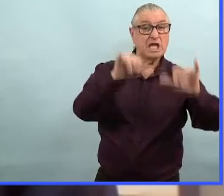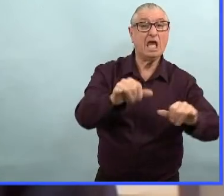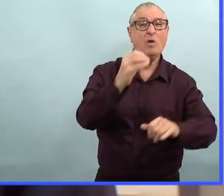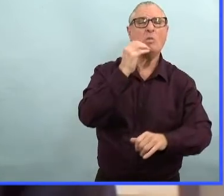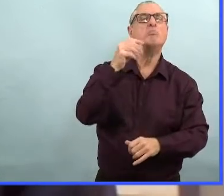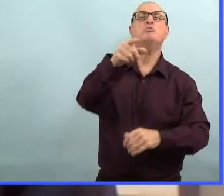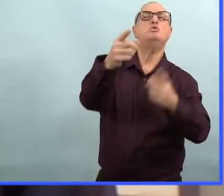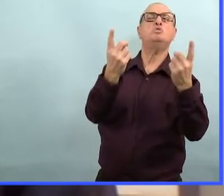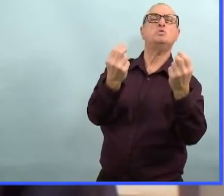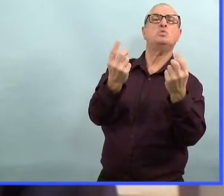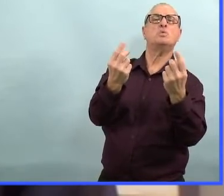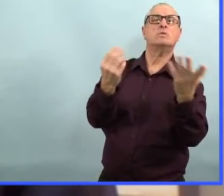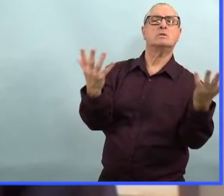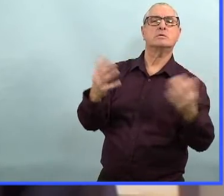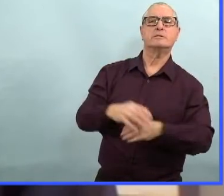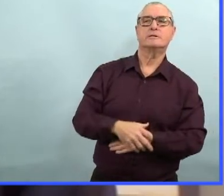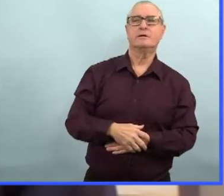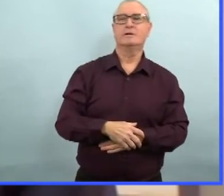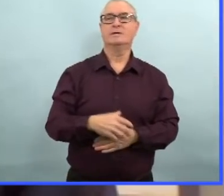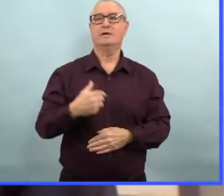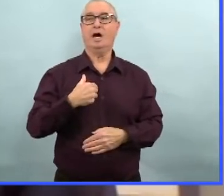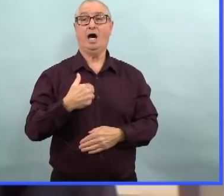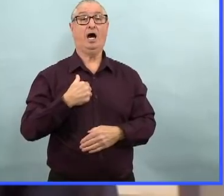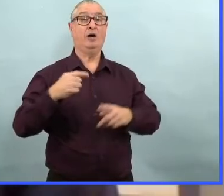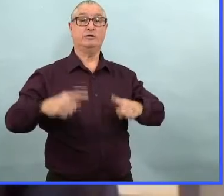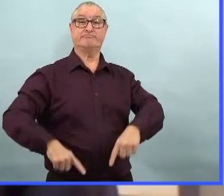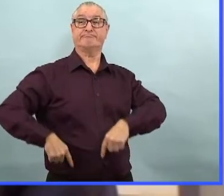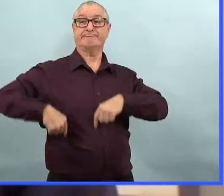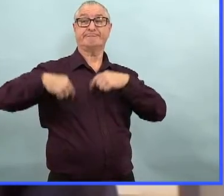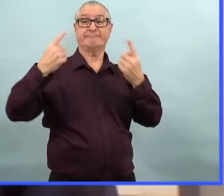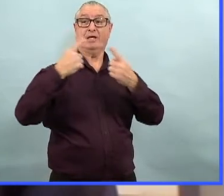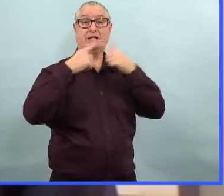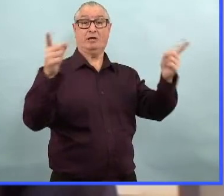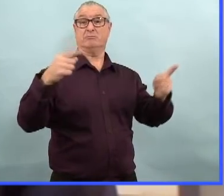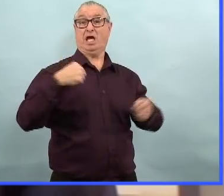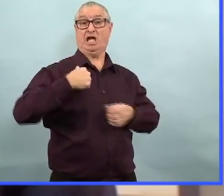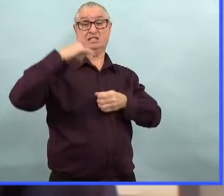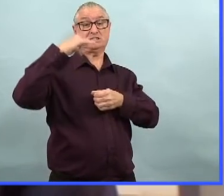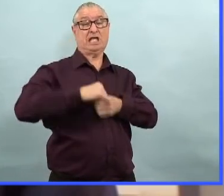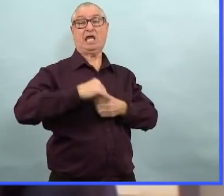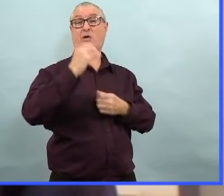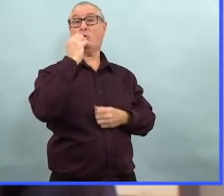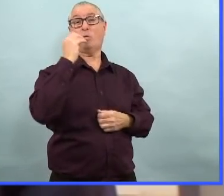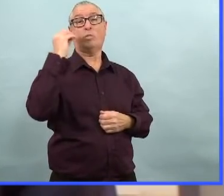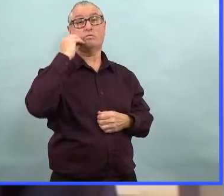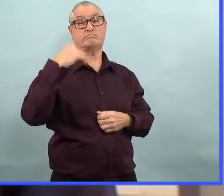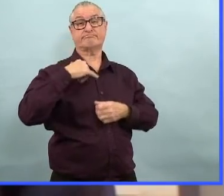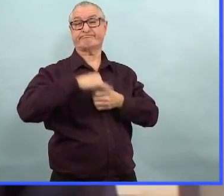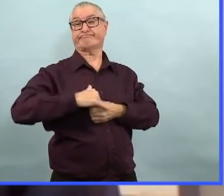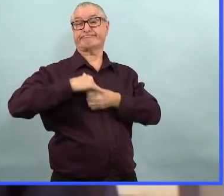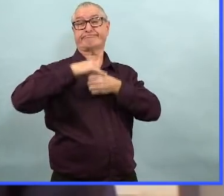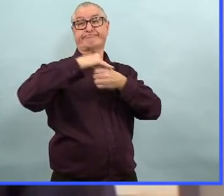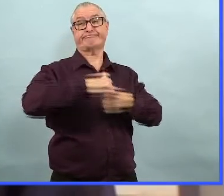through the public health uh restrictions you know following those restrictions if we had